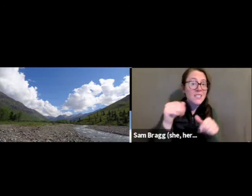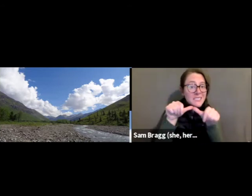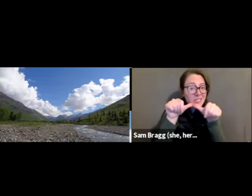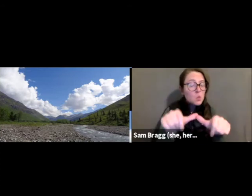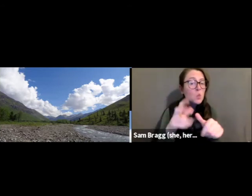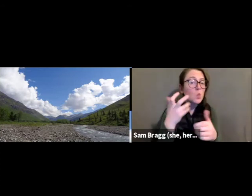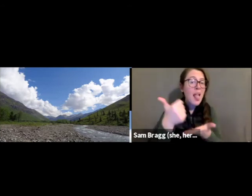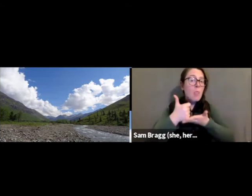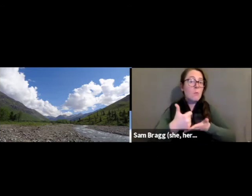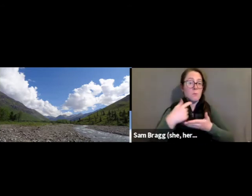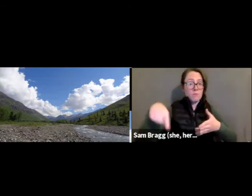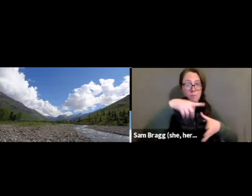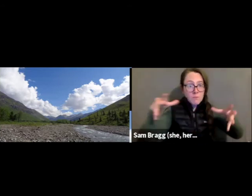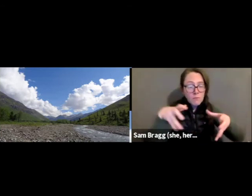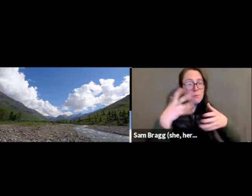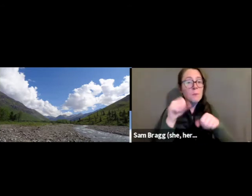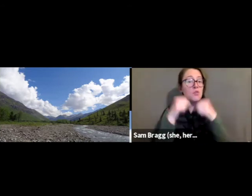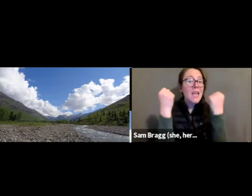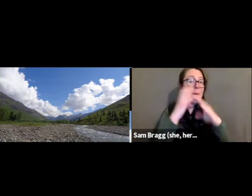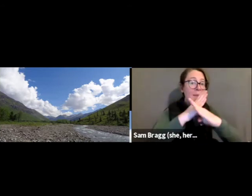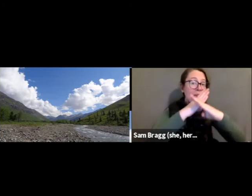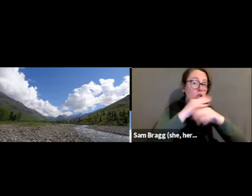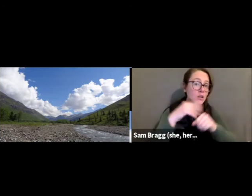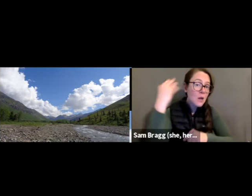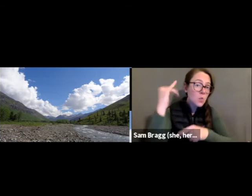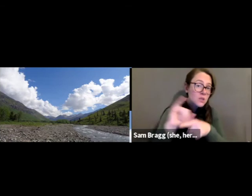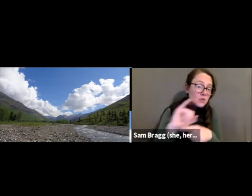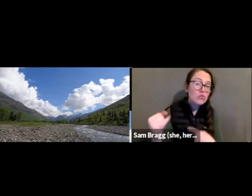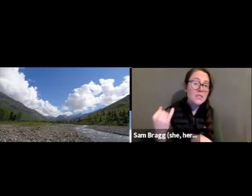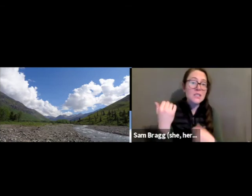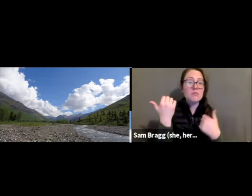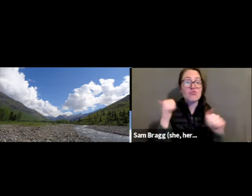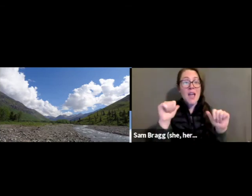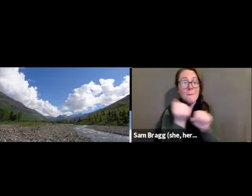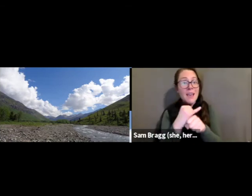people to take that leap get involved in the outdoors help break barriers for